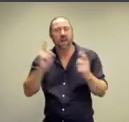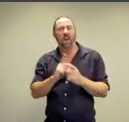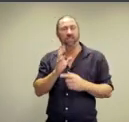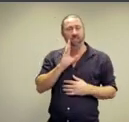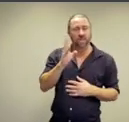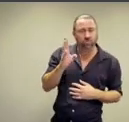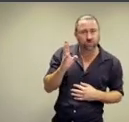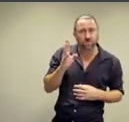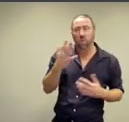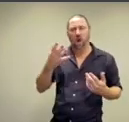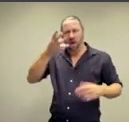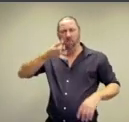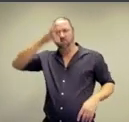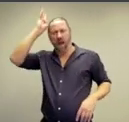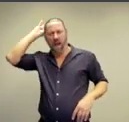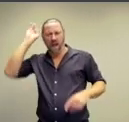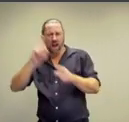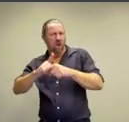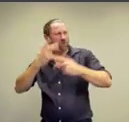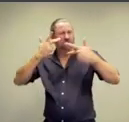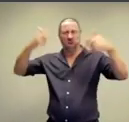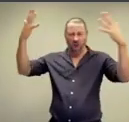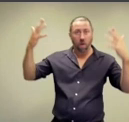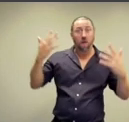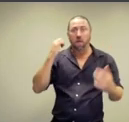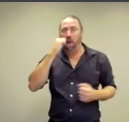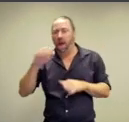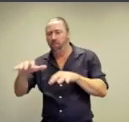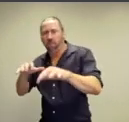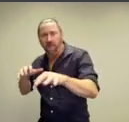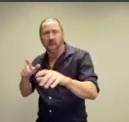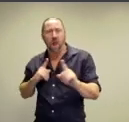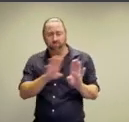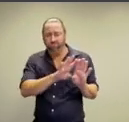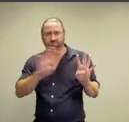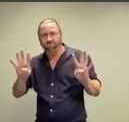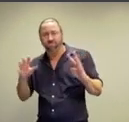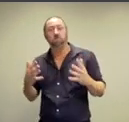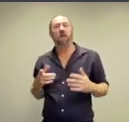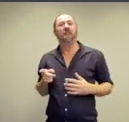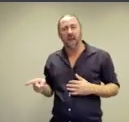good taste we talked about that with punk and with, about the Black Panther movement. But here, we see the leather wear